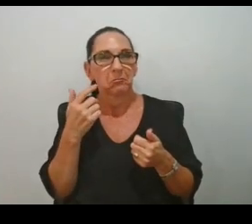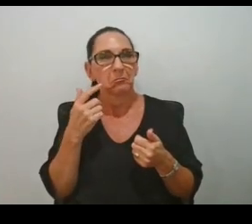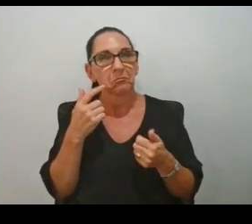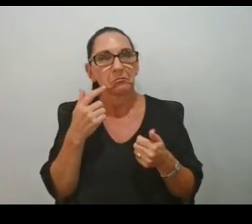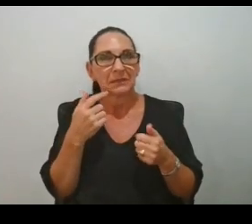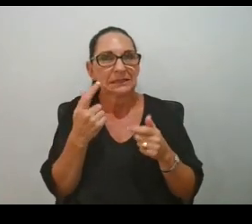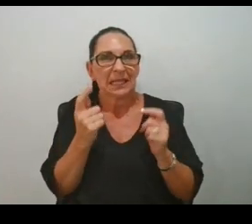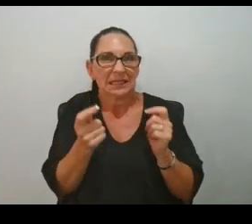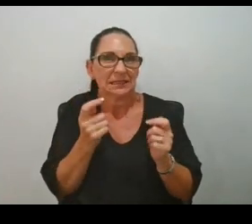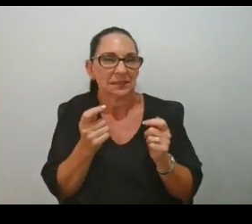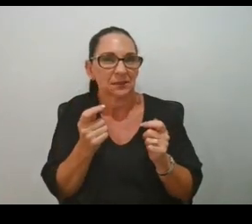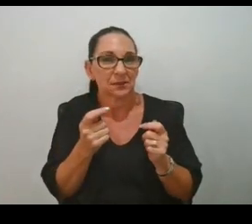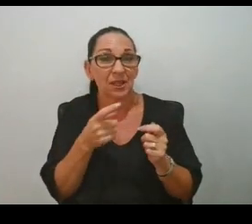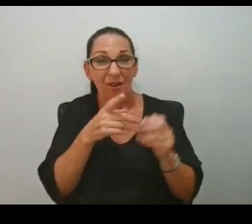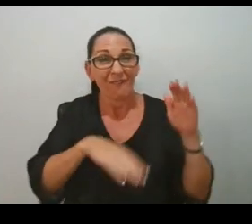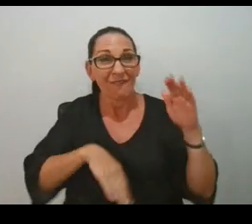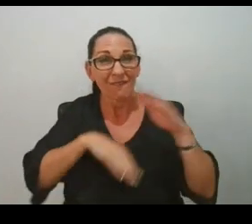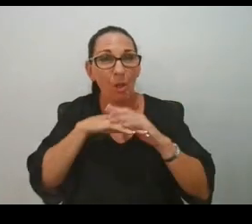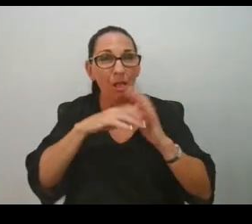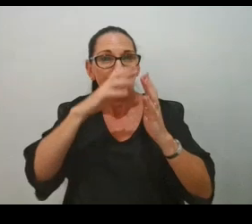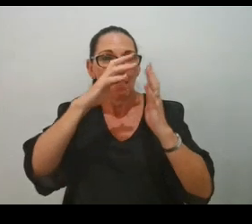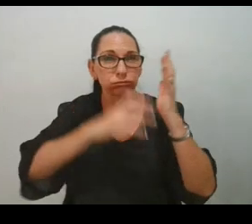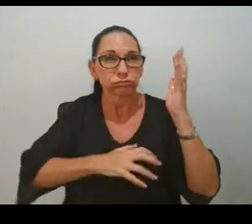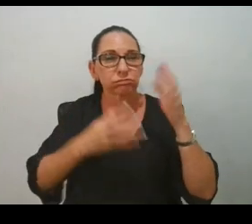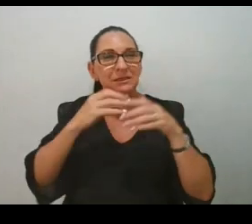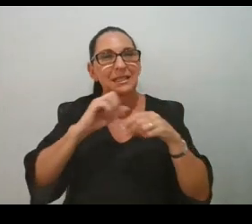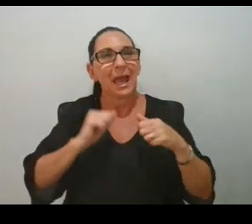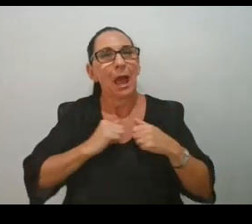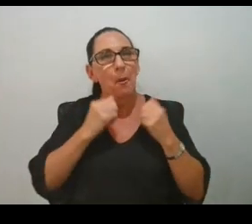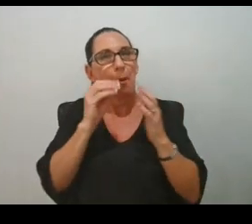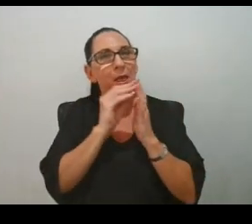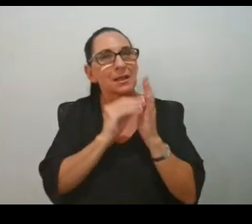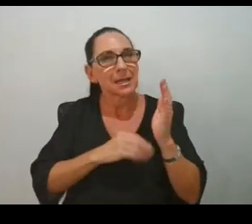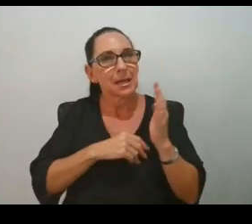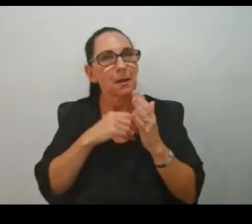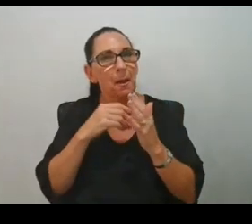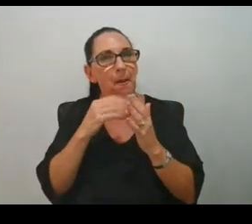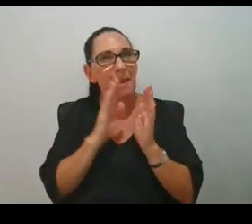policy manual so for the lawyers that are that are online today I would encourage you to have a